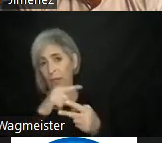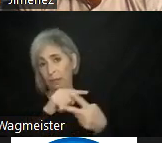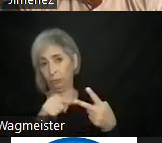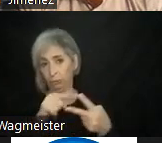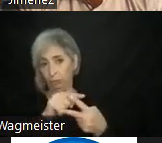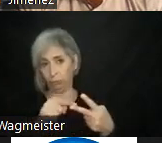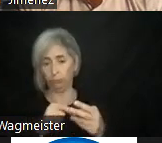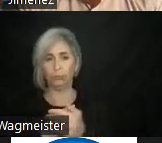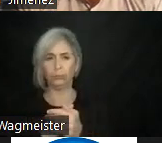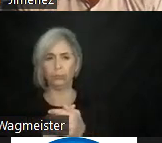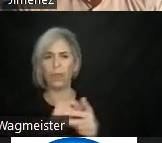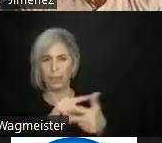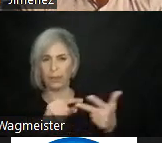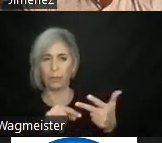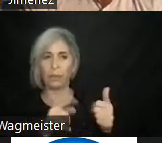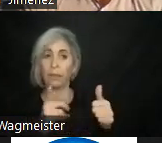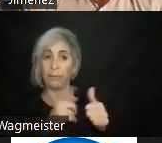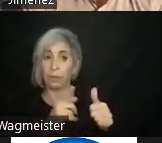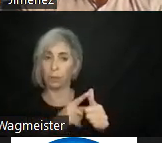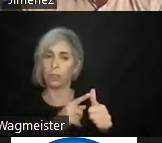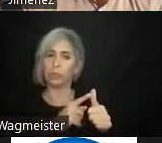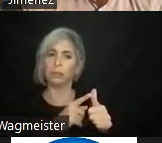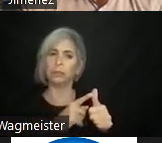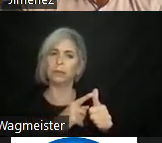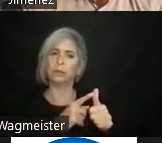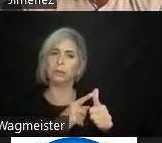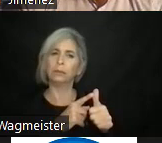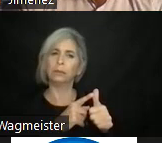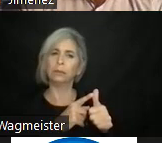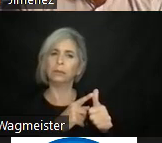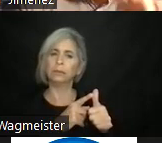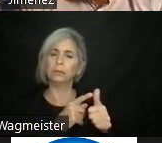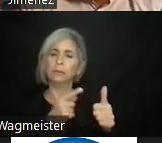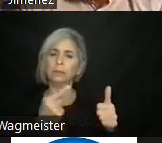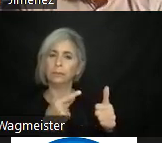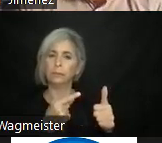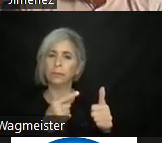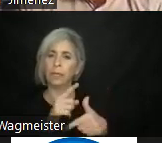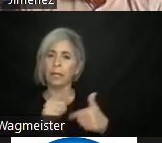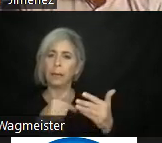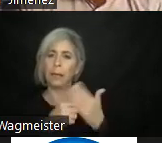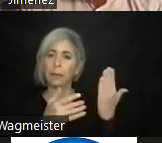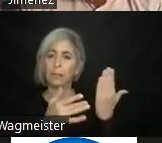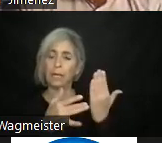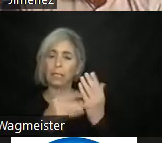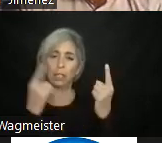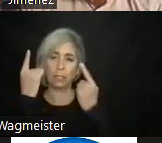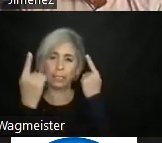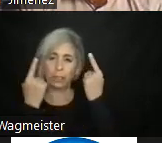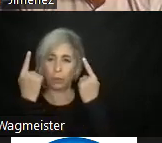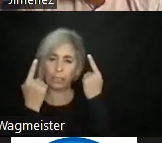very quickly, the first one, the first one about the technical consideration is at the